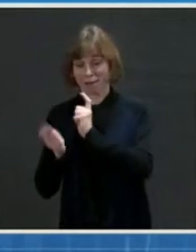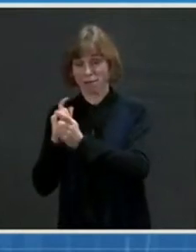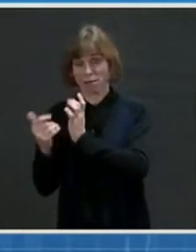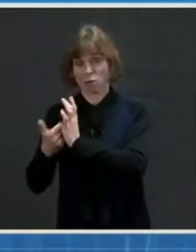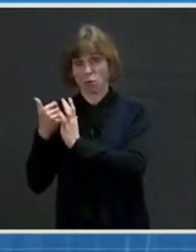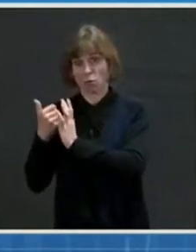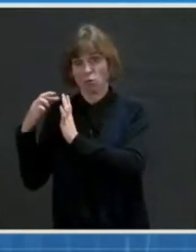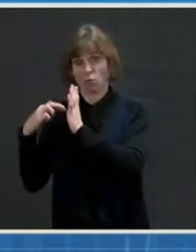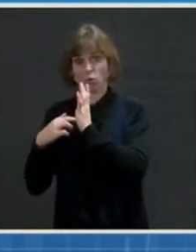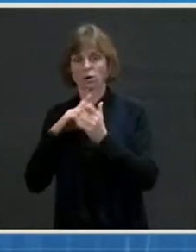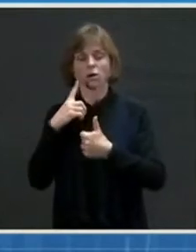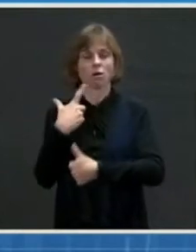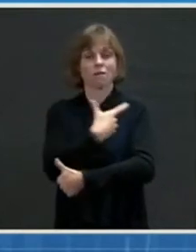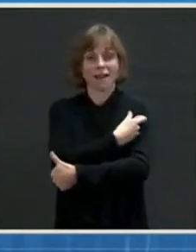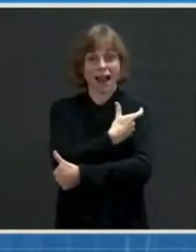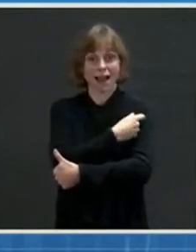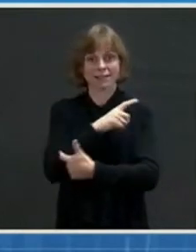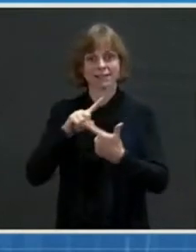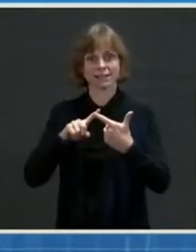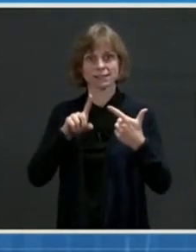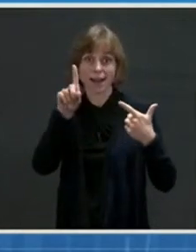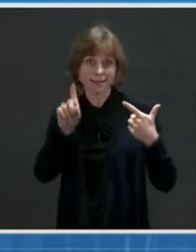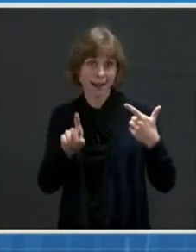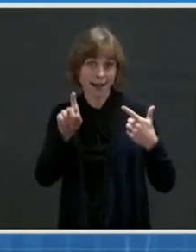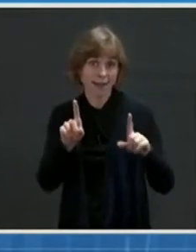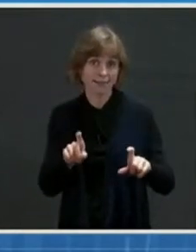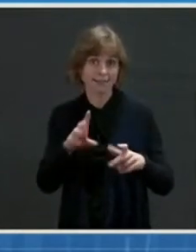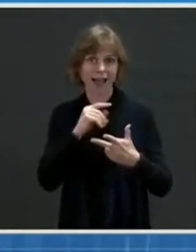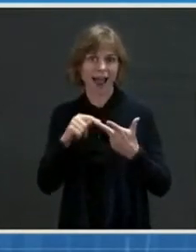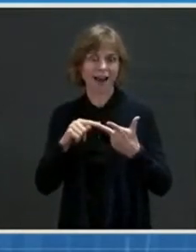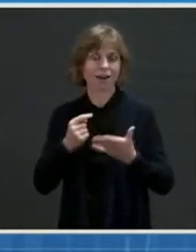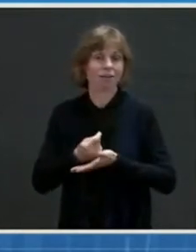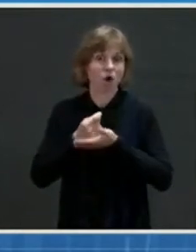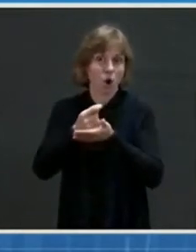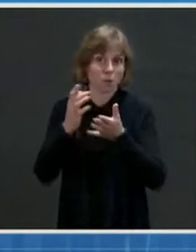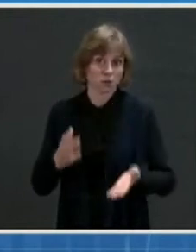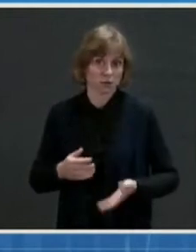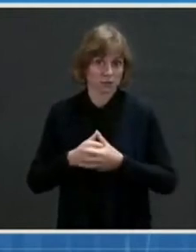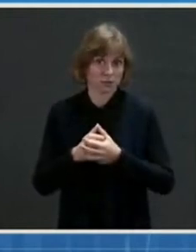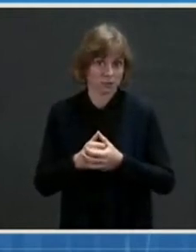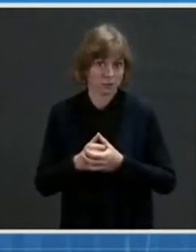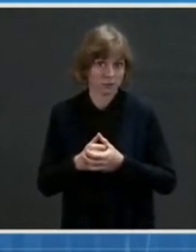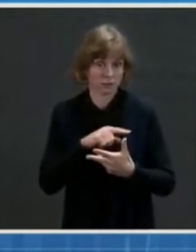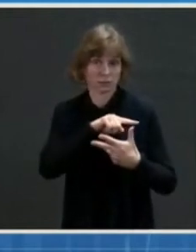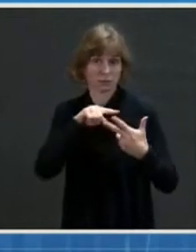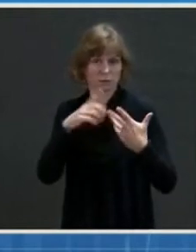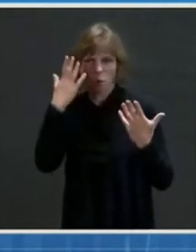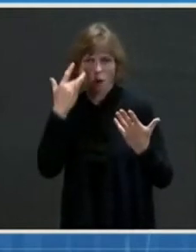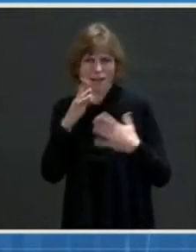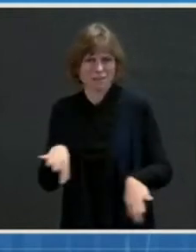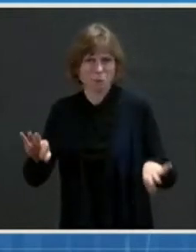ARE IMPACTED BY THIS UPDATED